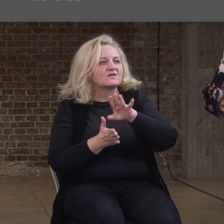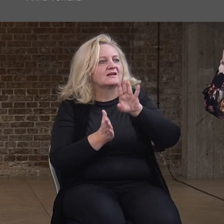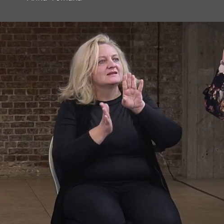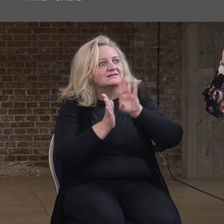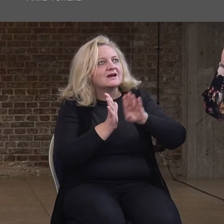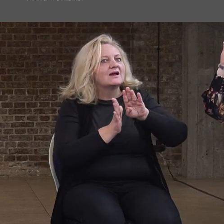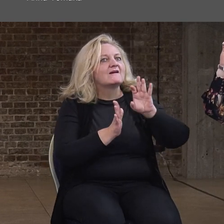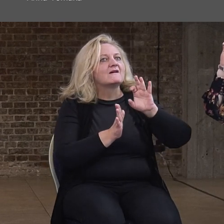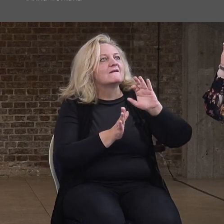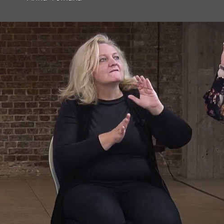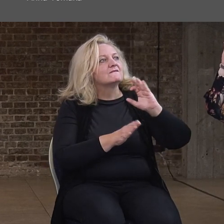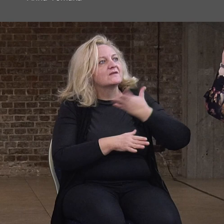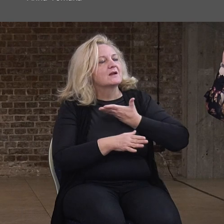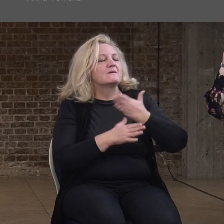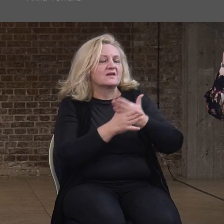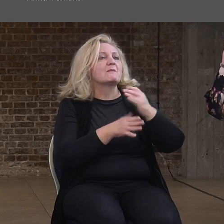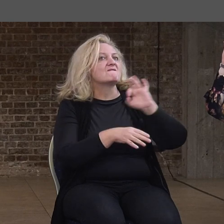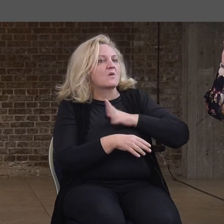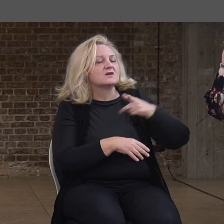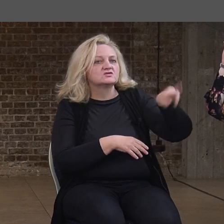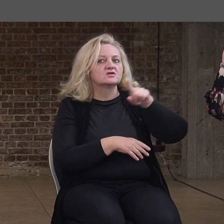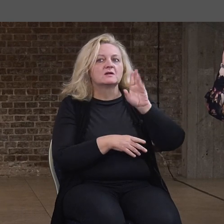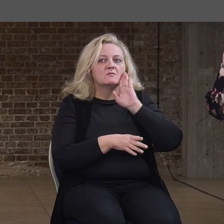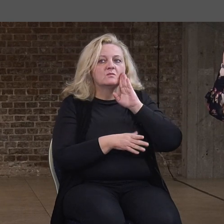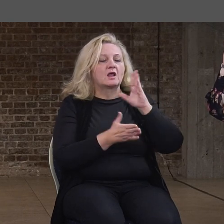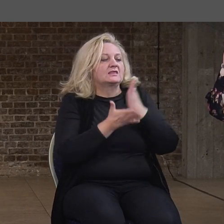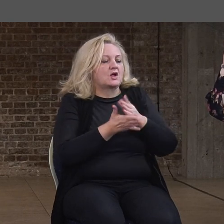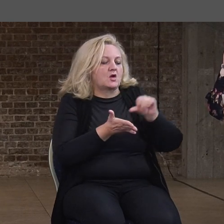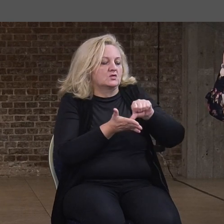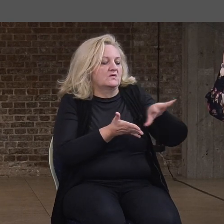whereas he doesn't do this kind of actions only in his environment,